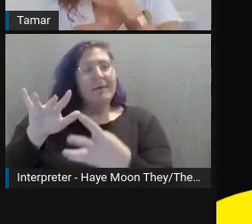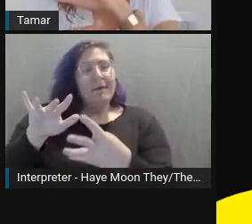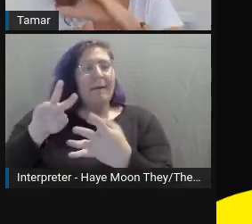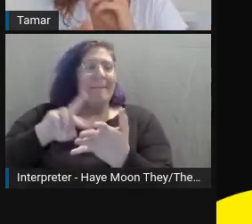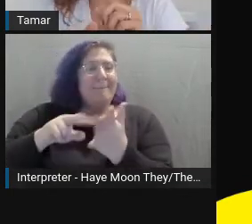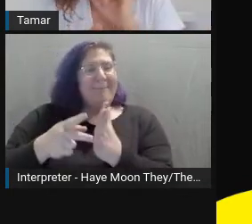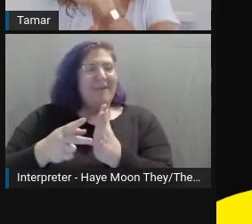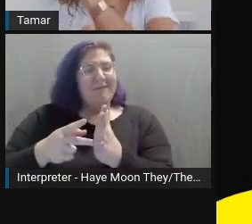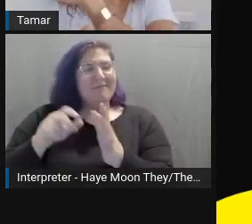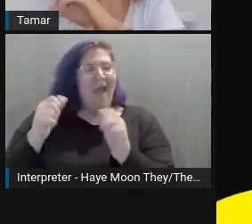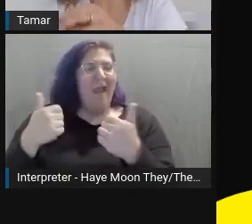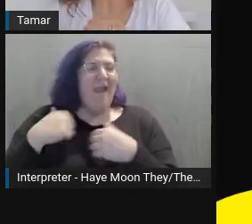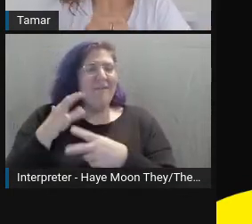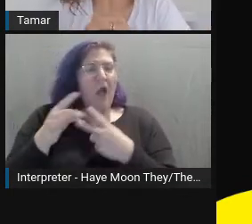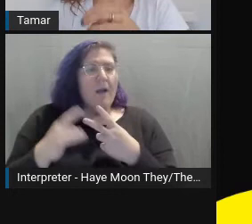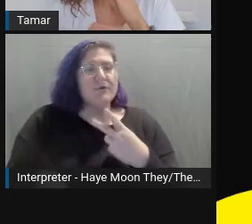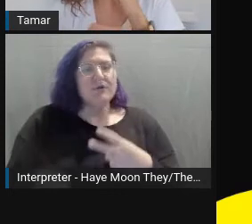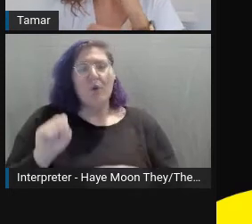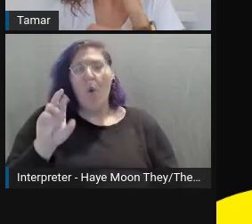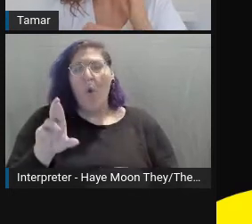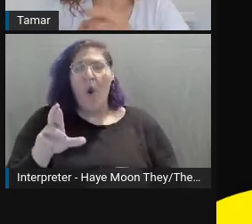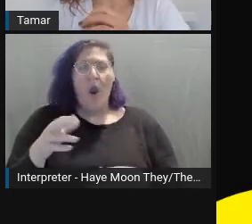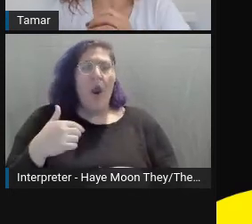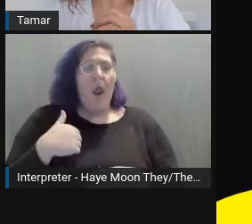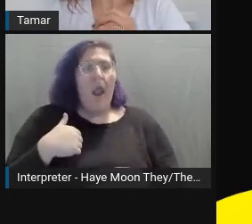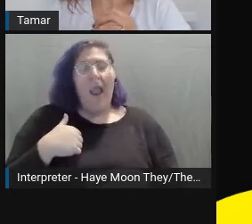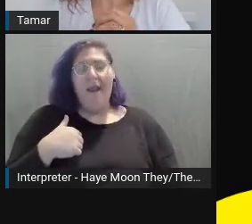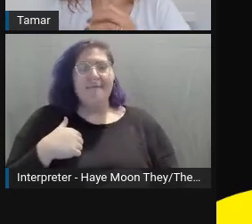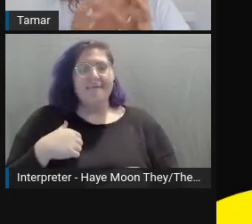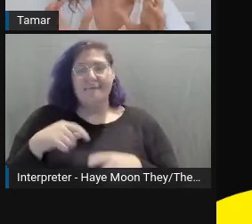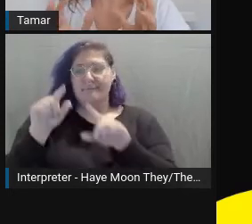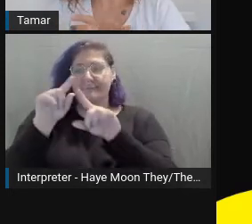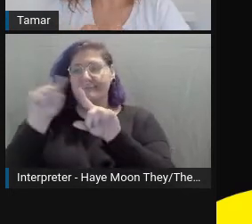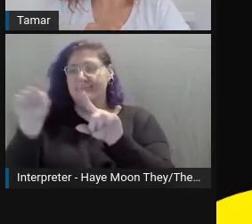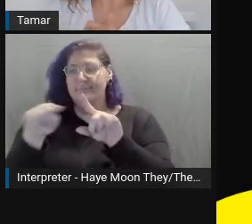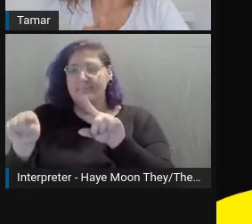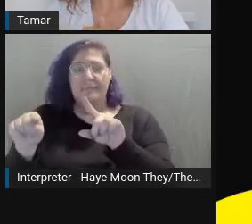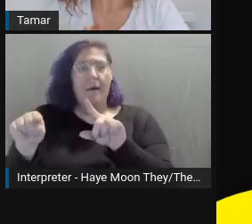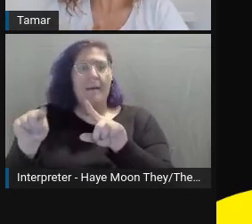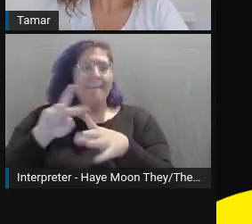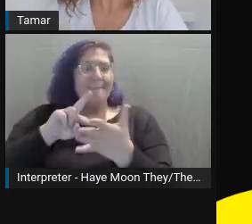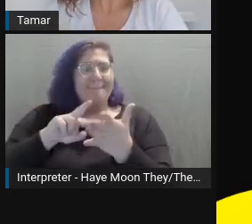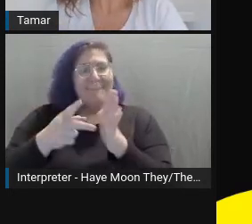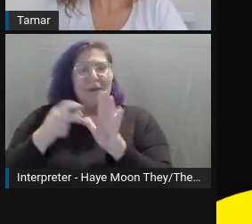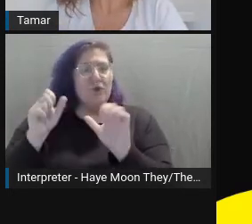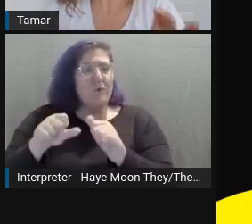If it's a cart, then it must be where all of my shopping,